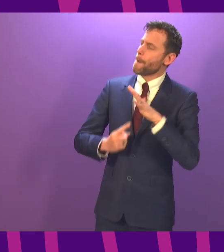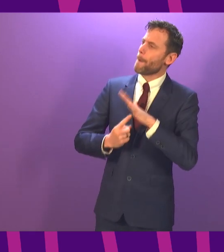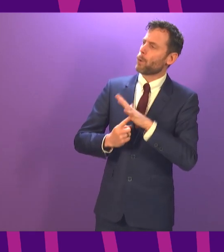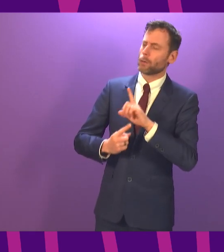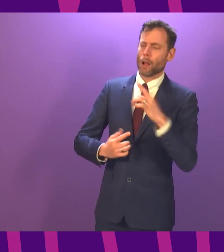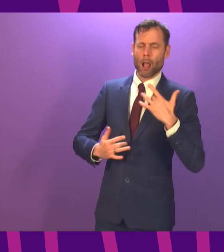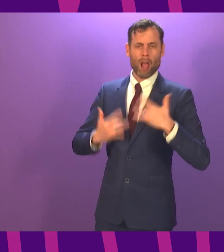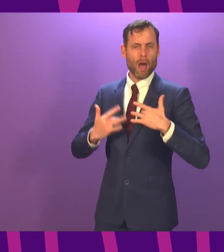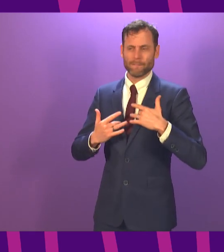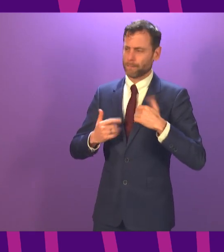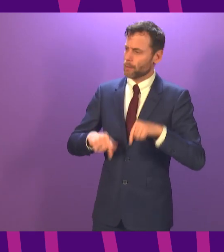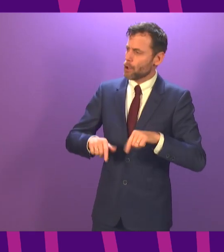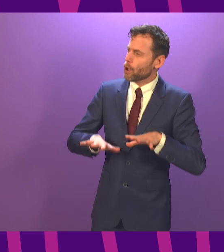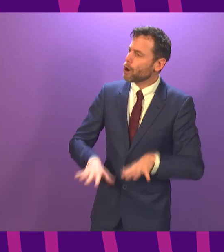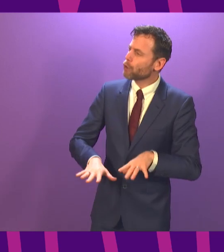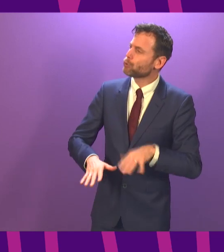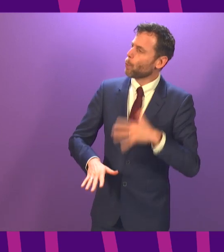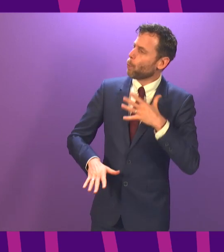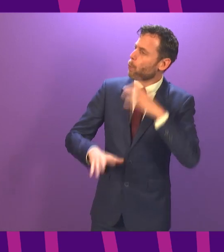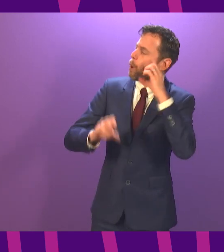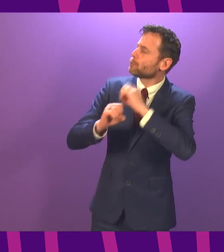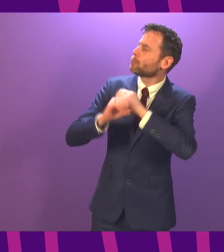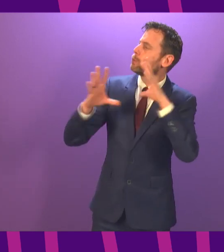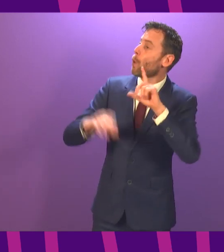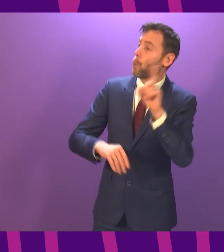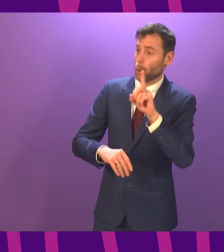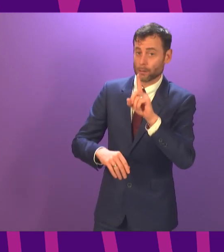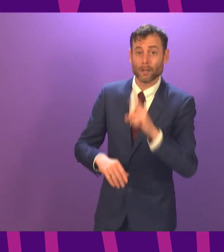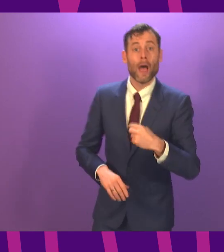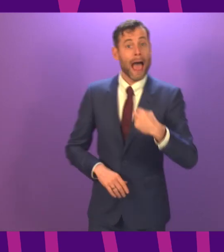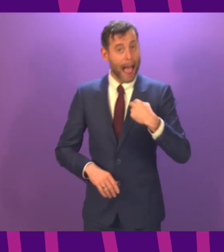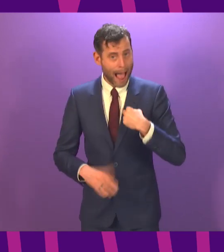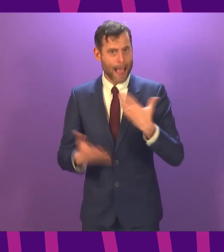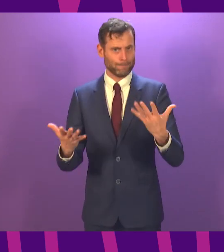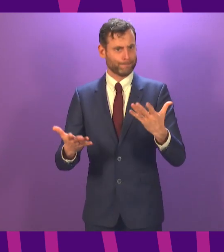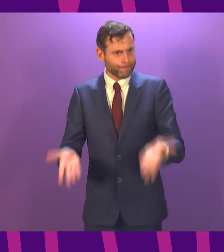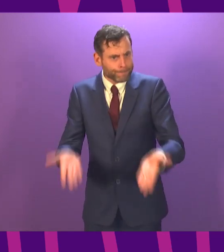independent country is essential to building the Scotland that we know is possible as we